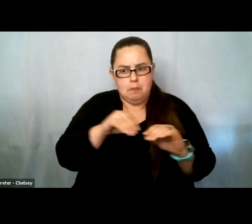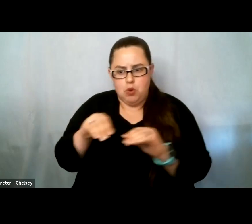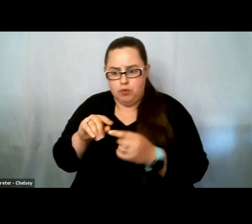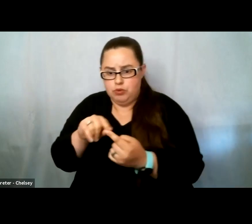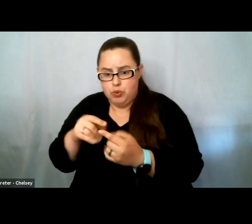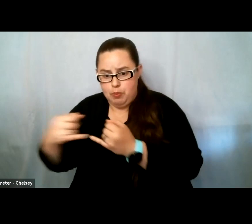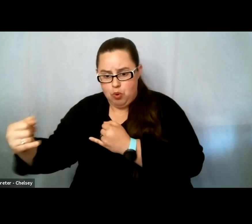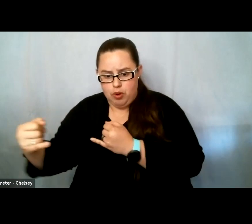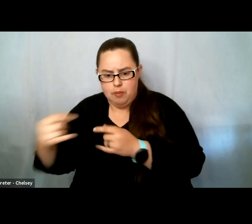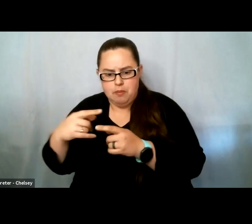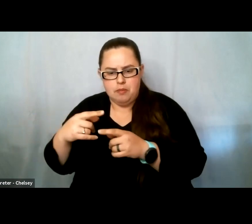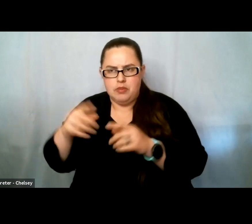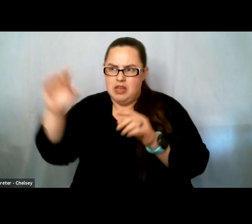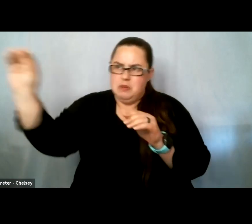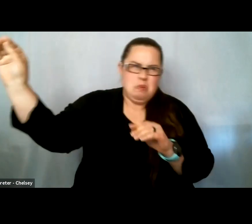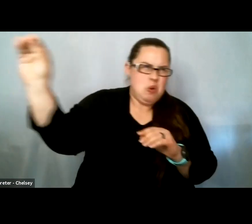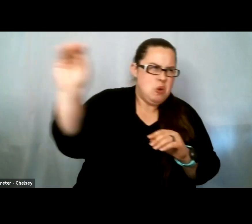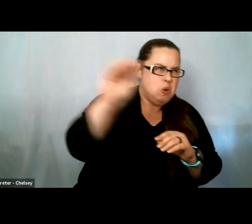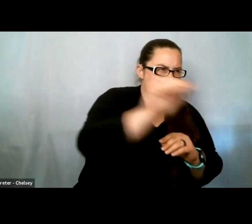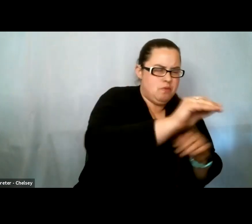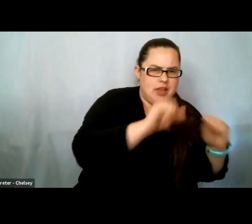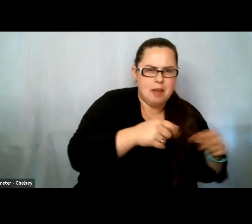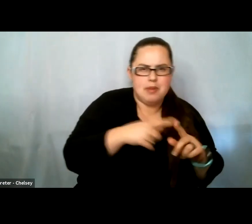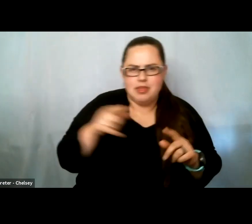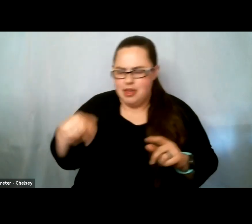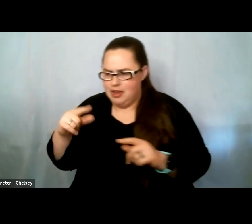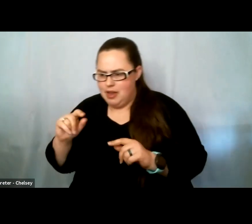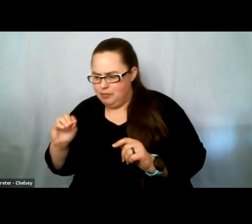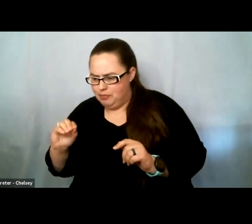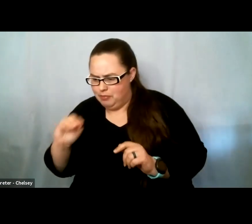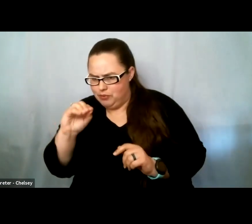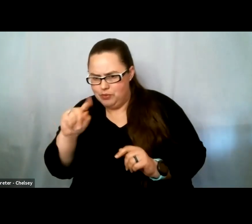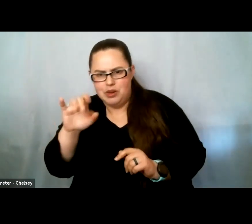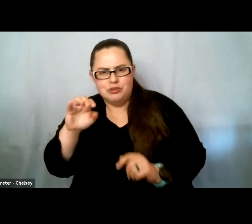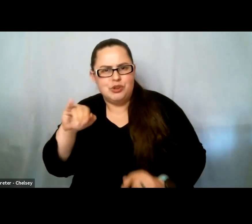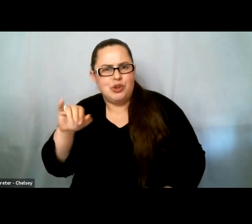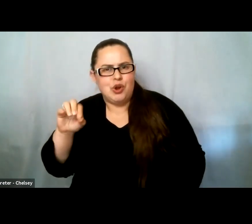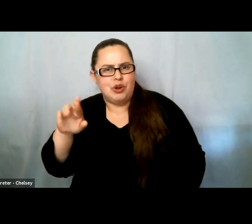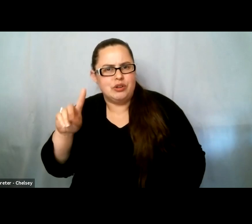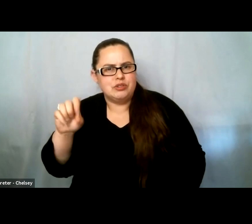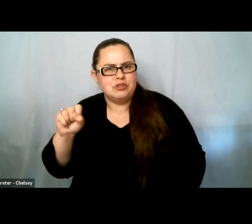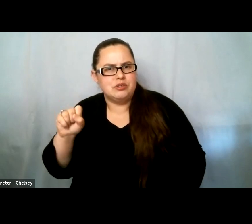seems a little crazy, but I am in a tiny, tiny, tiny minority in this country. When I